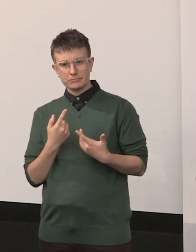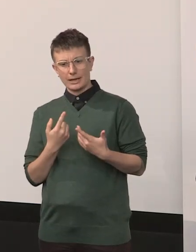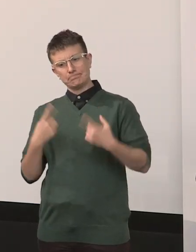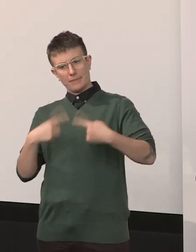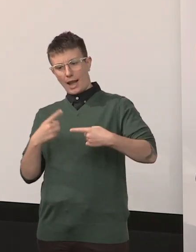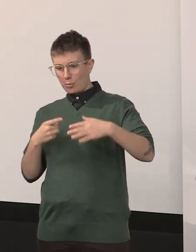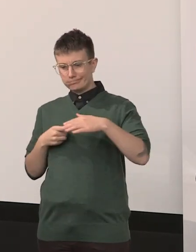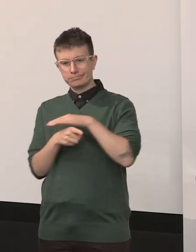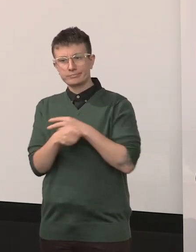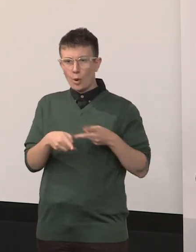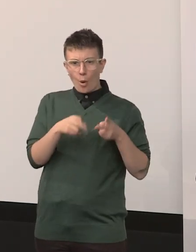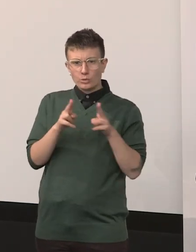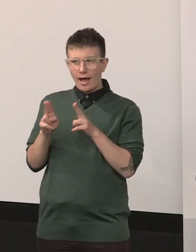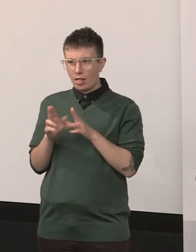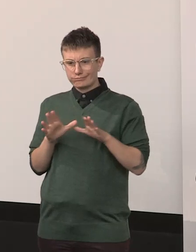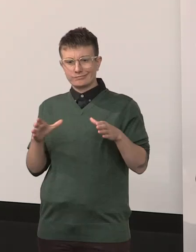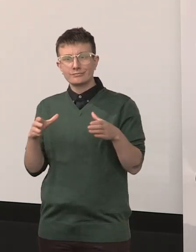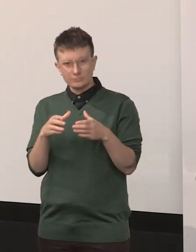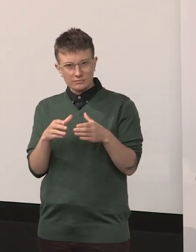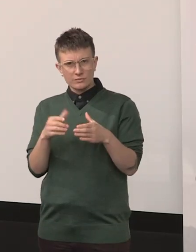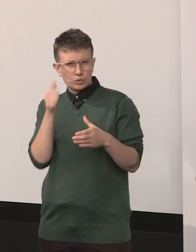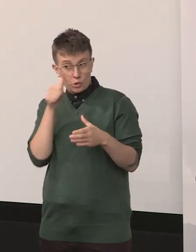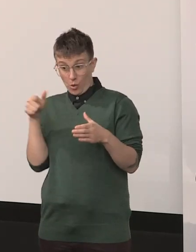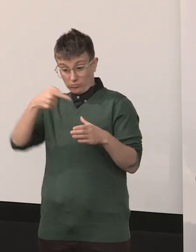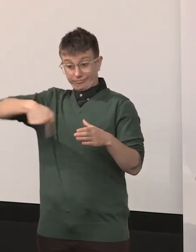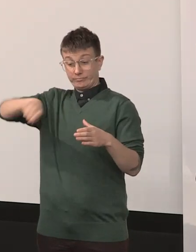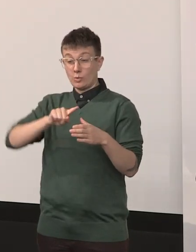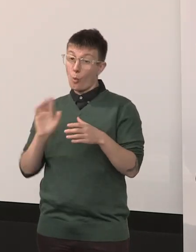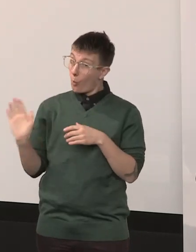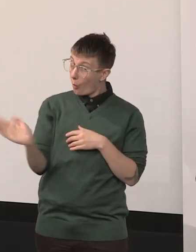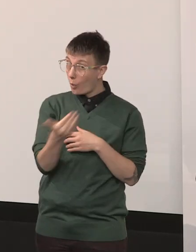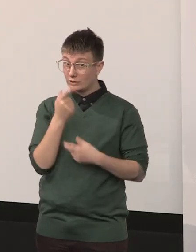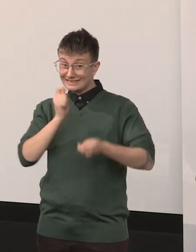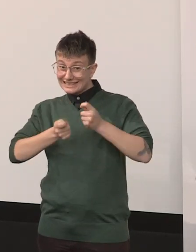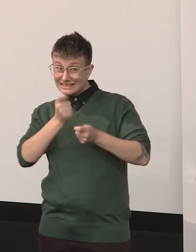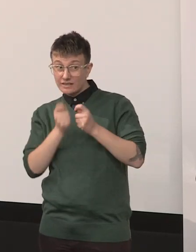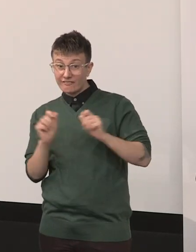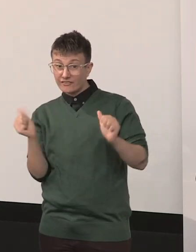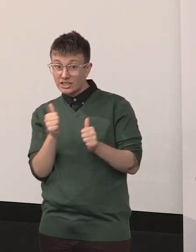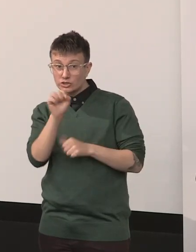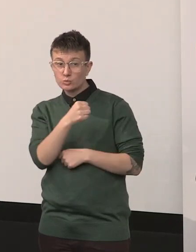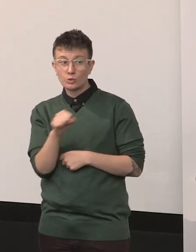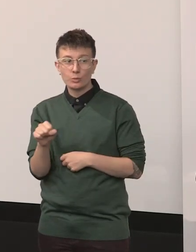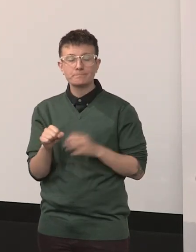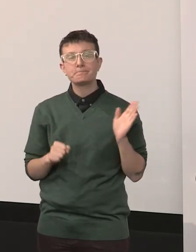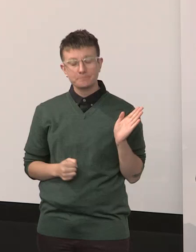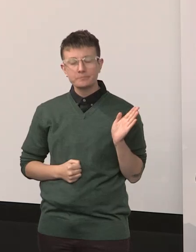compassionate leave, do you know how many of those were tested or how many have been followed up and tested subsequently? Yes, so